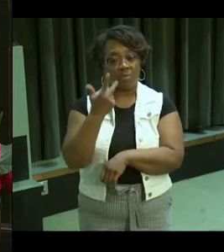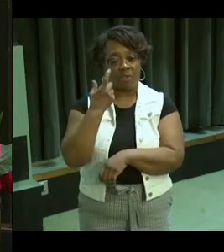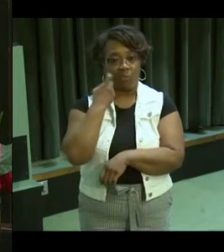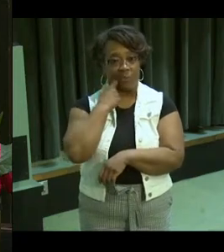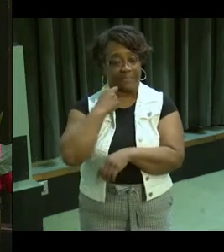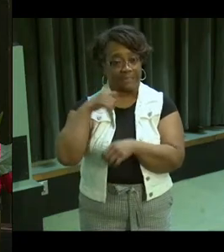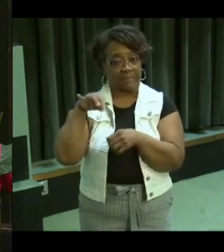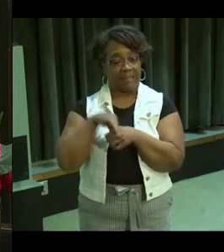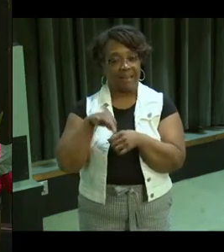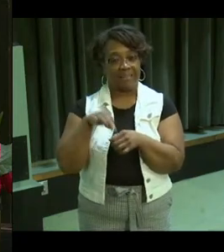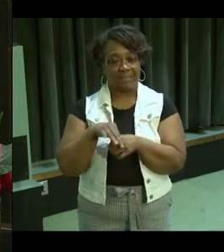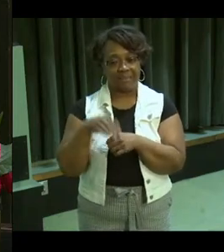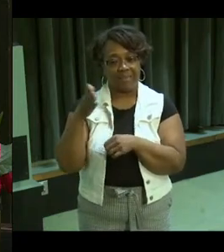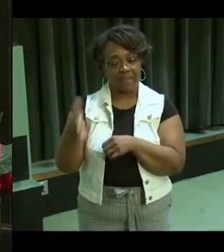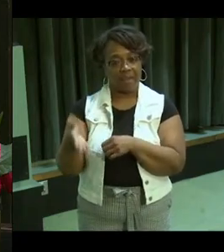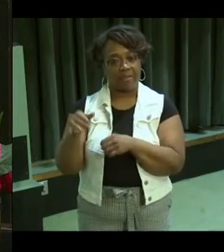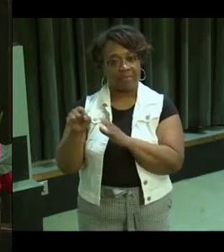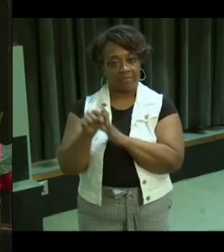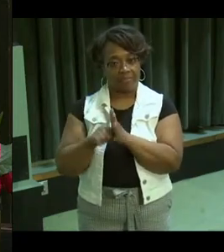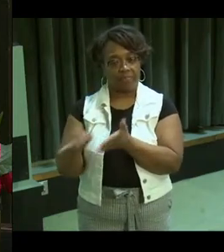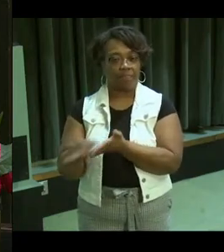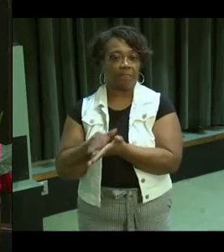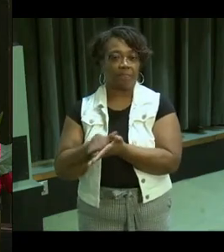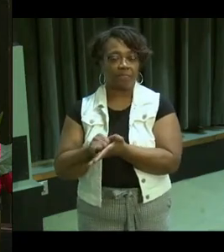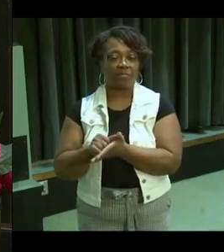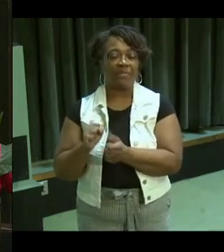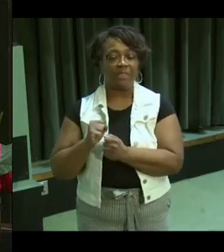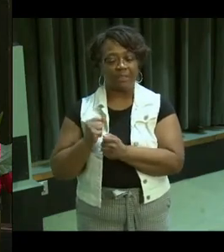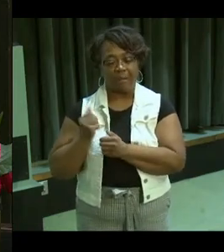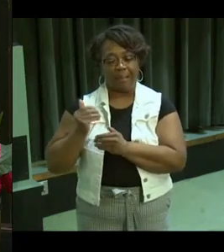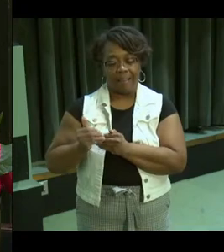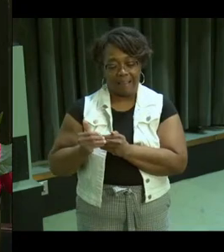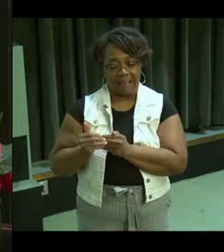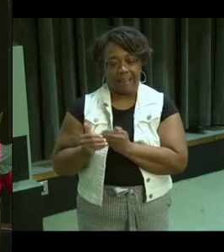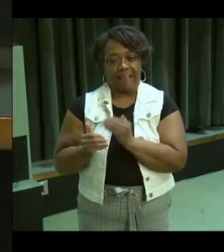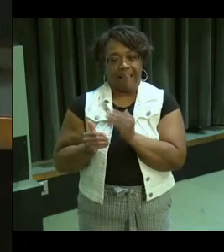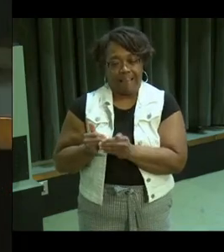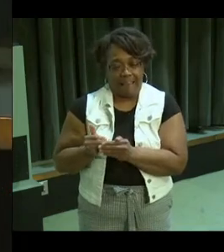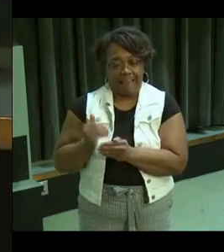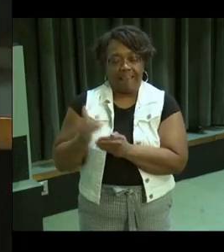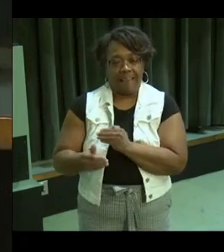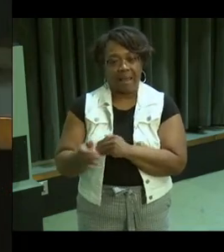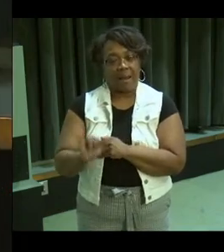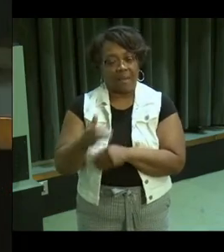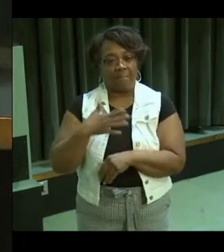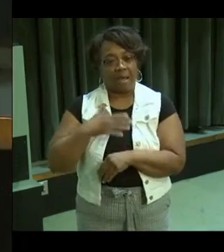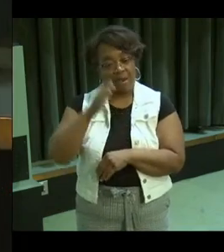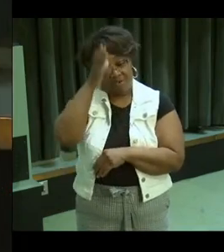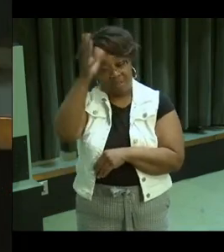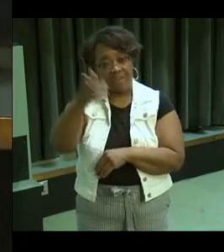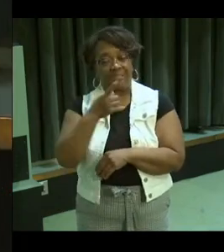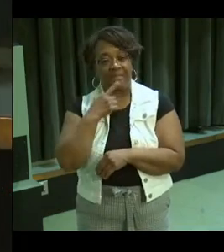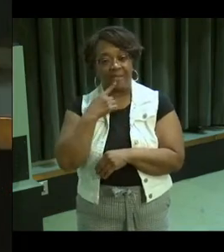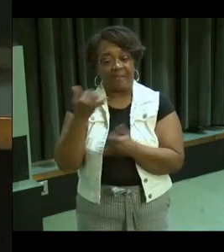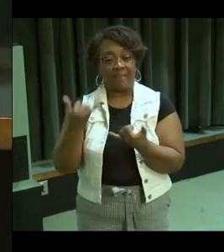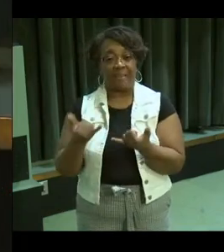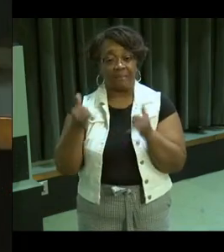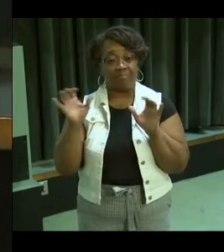there in the state of New York. And so little by little, and